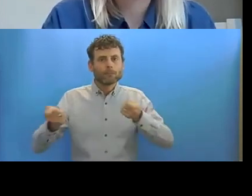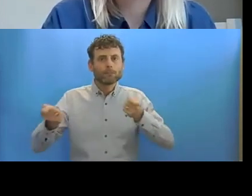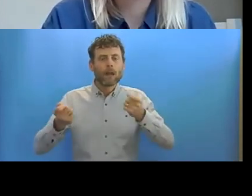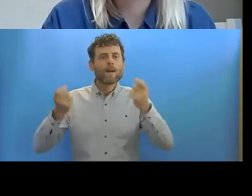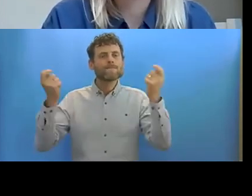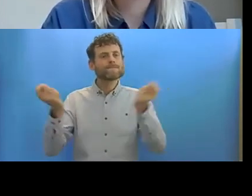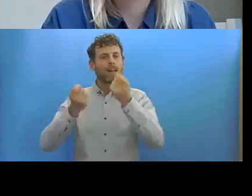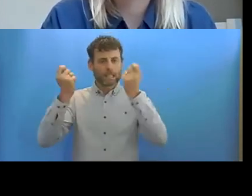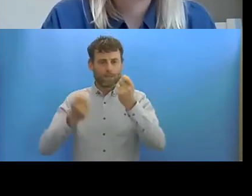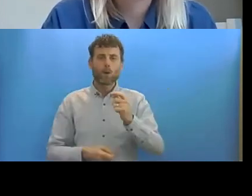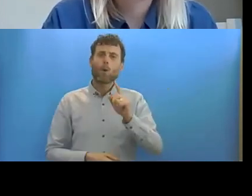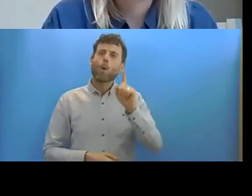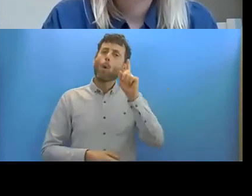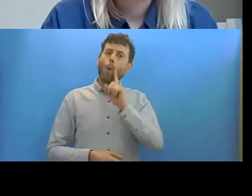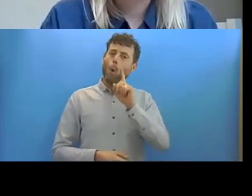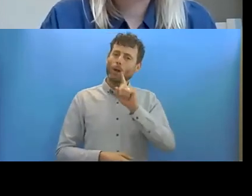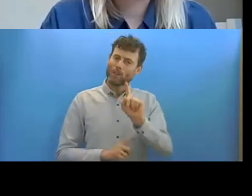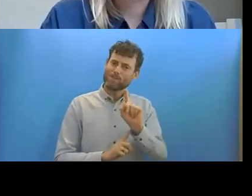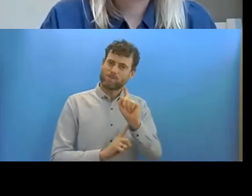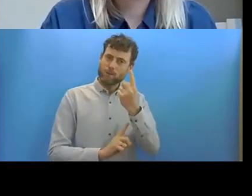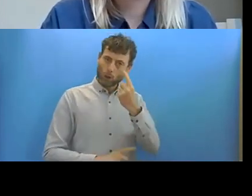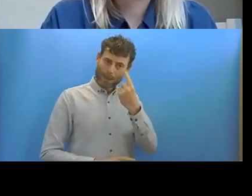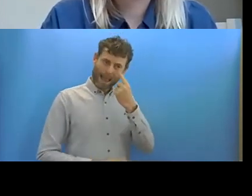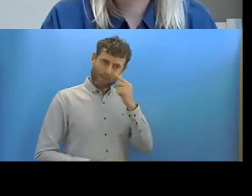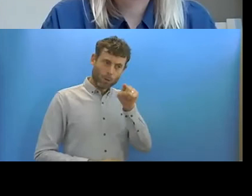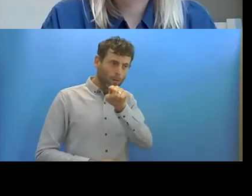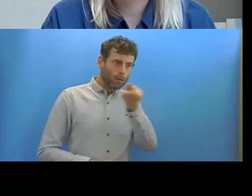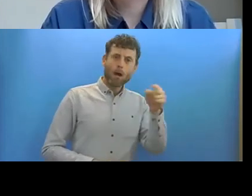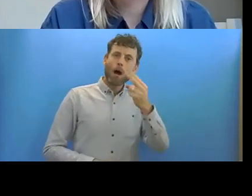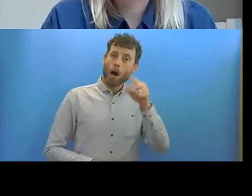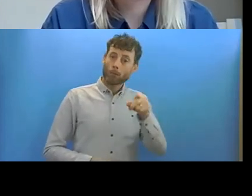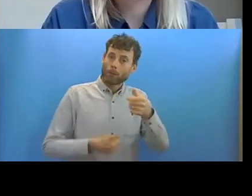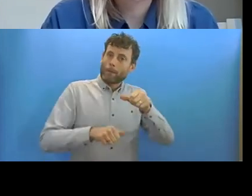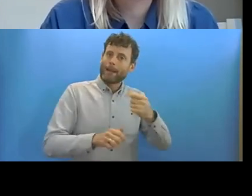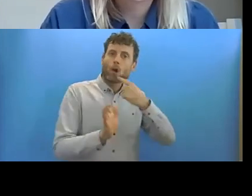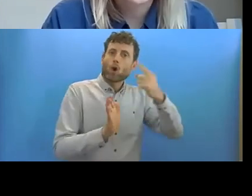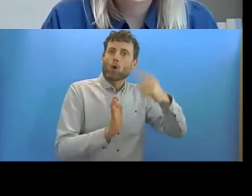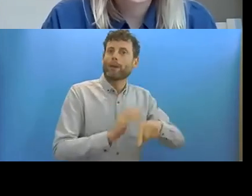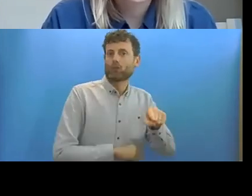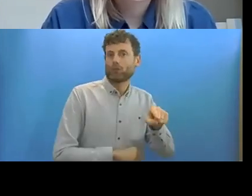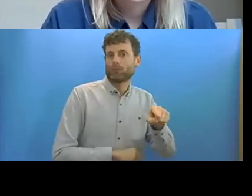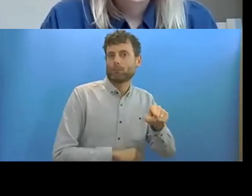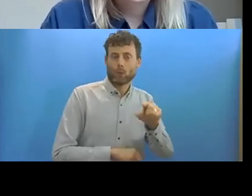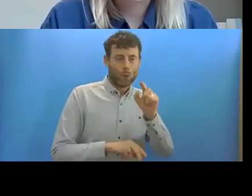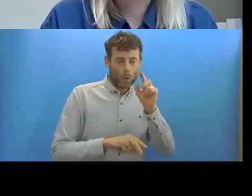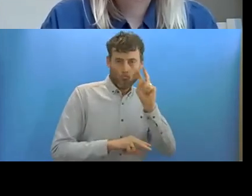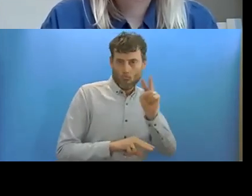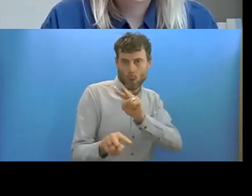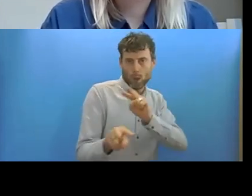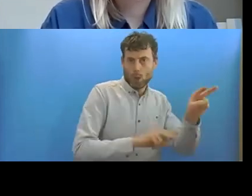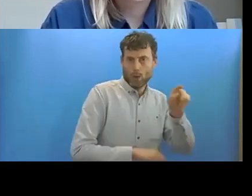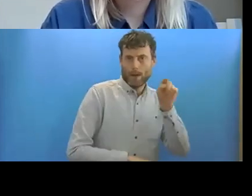two pence worth at times. SARAH: So the process of curating the Festival, we always start with the commissioned artists, that is always our starting point,